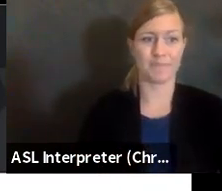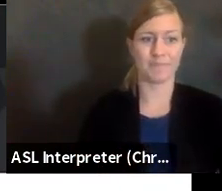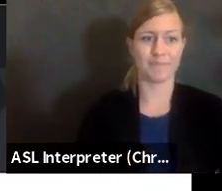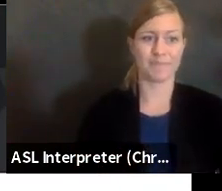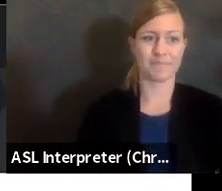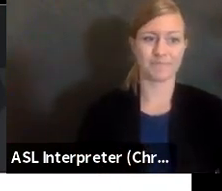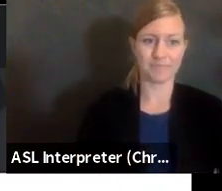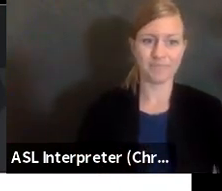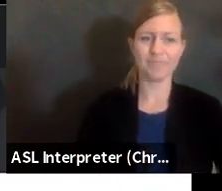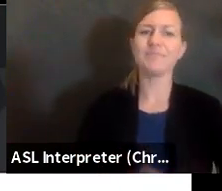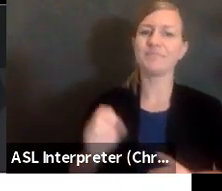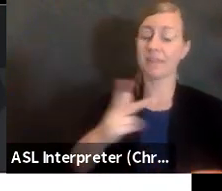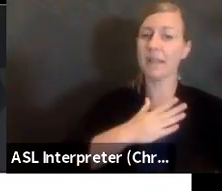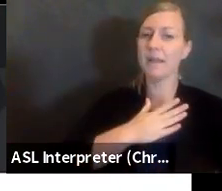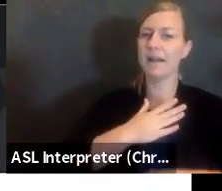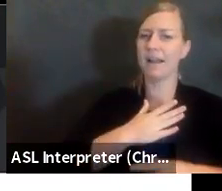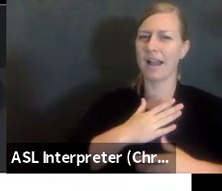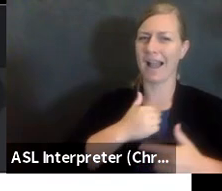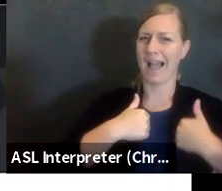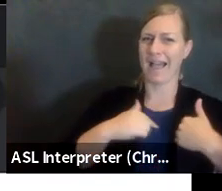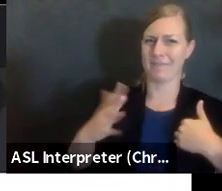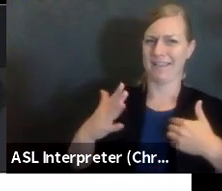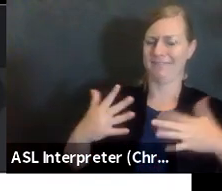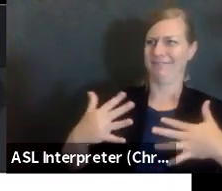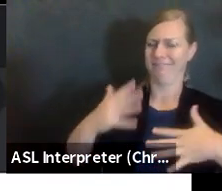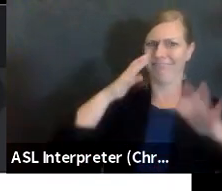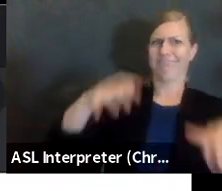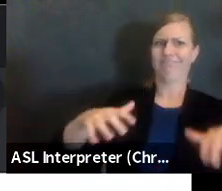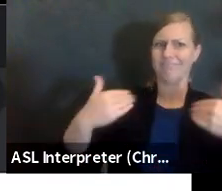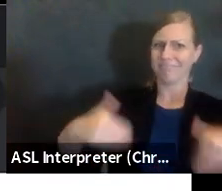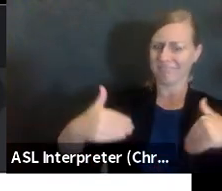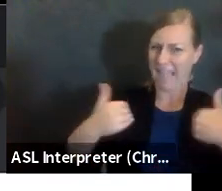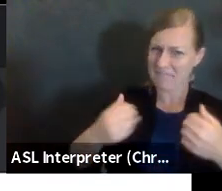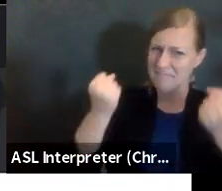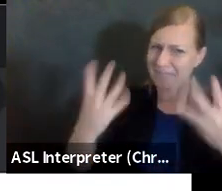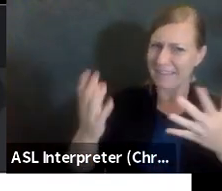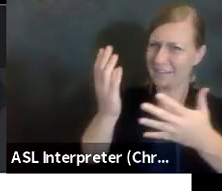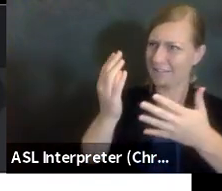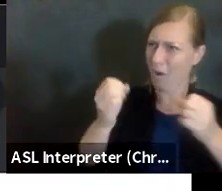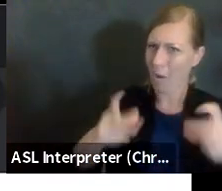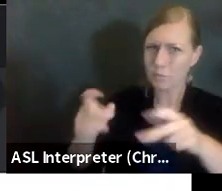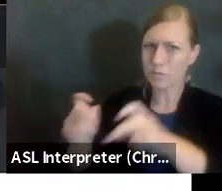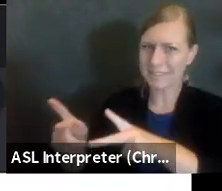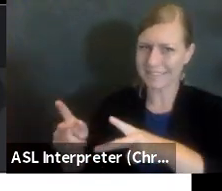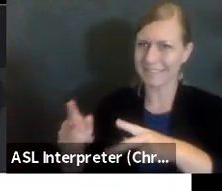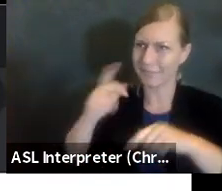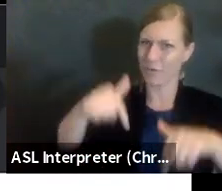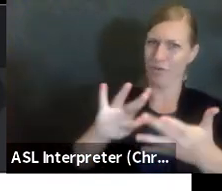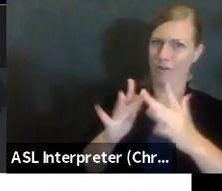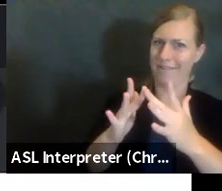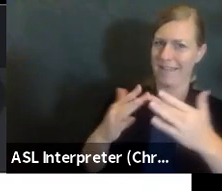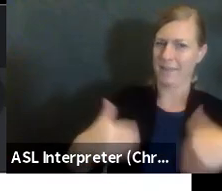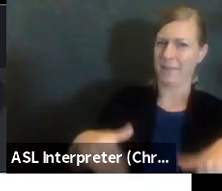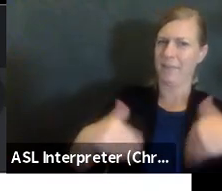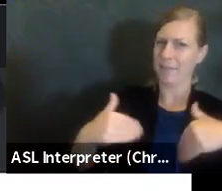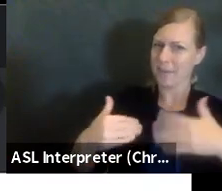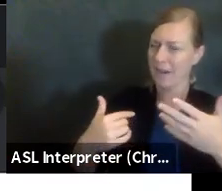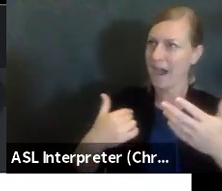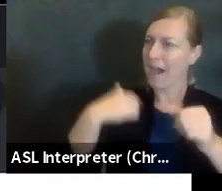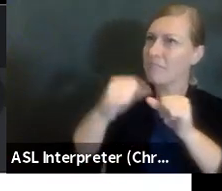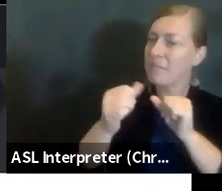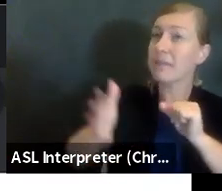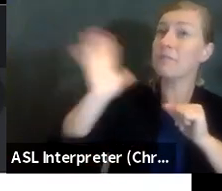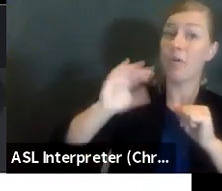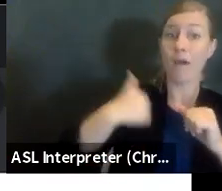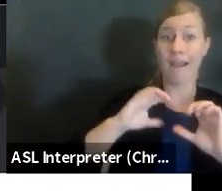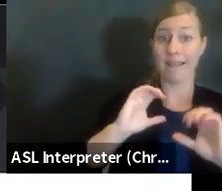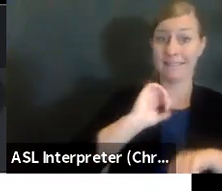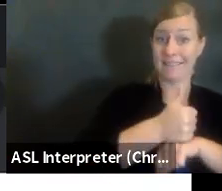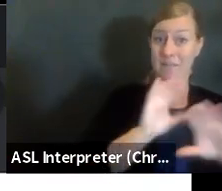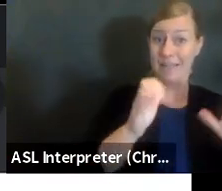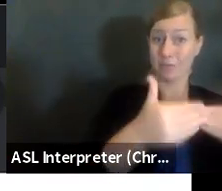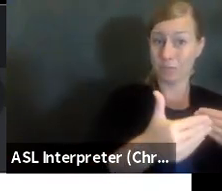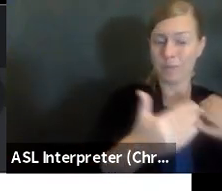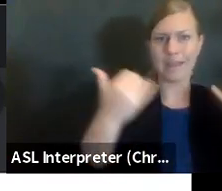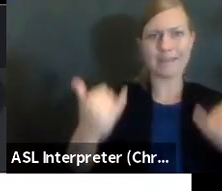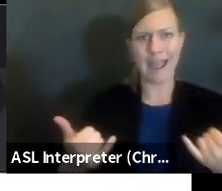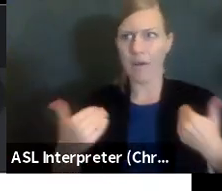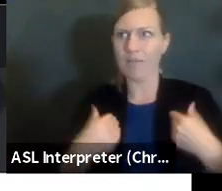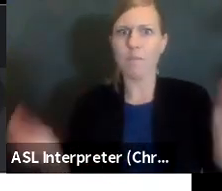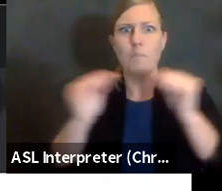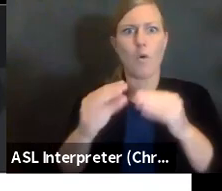ESD 101 - Jeff Crawford: a little like amazed at the opportunities that what could happen and how as I'm thinking about setting up classes, what I used to set up classes like now I have so much flexibility on like when you said co teachers.